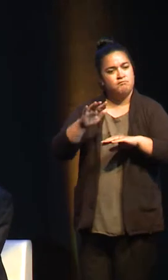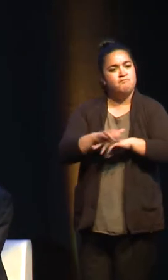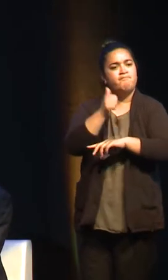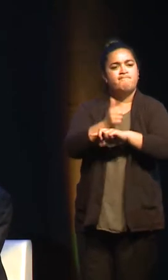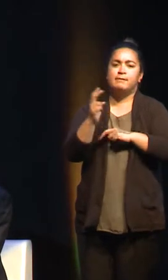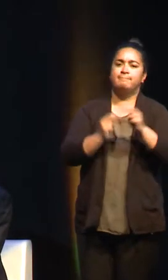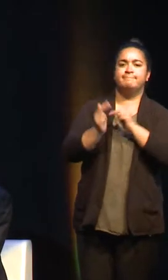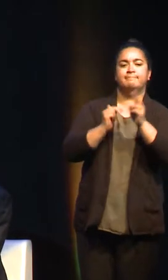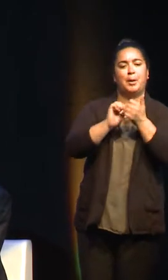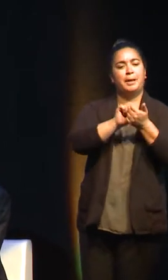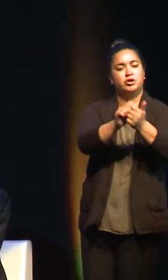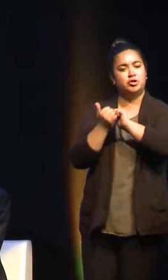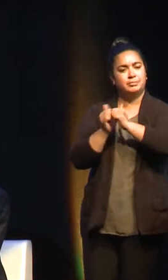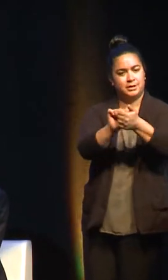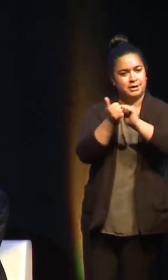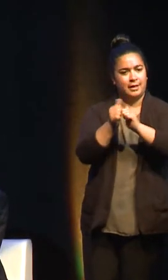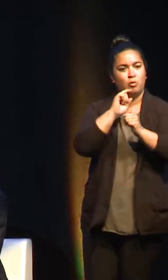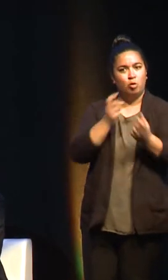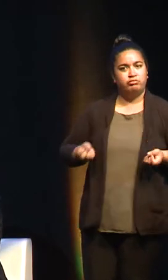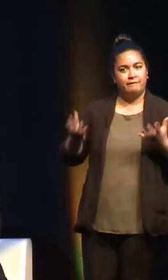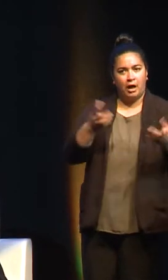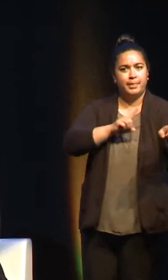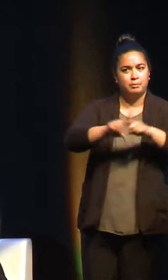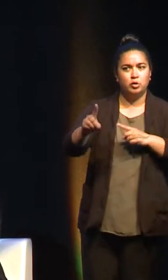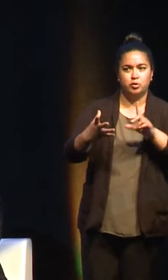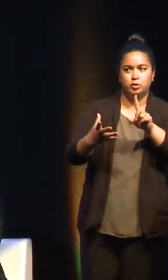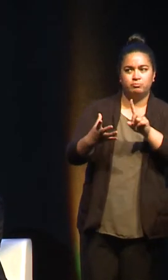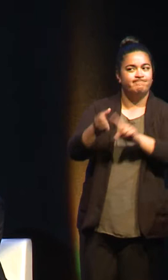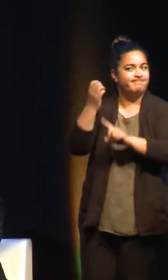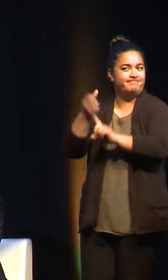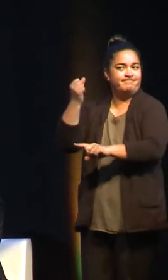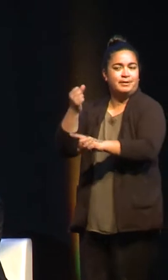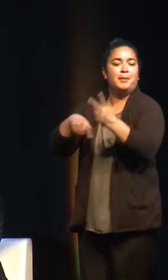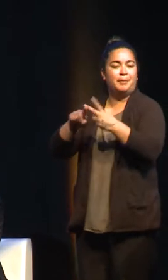deliver the most gain and ultimately the reduction of greenhouse gas emissions